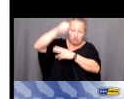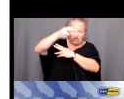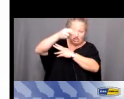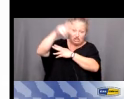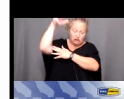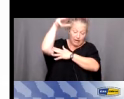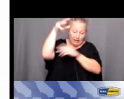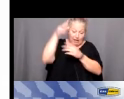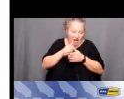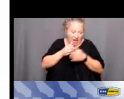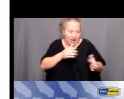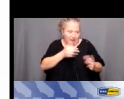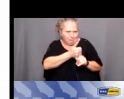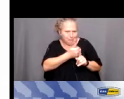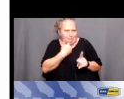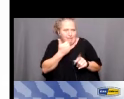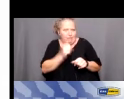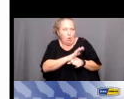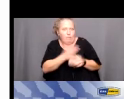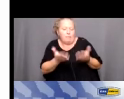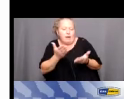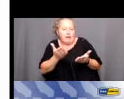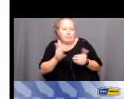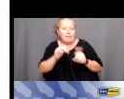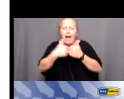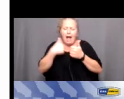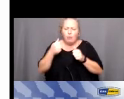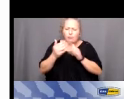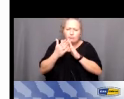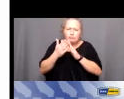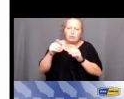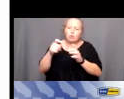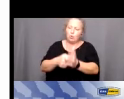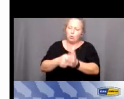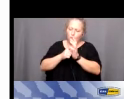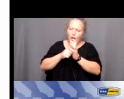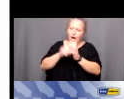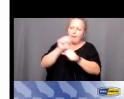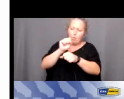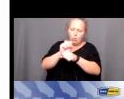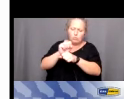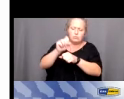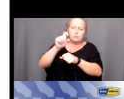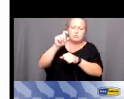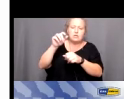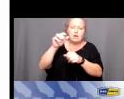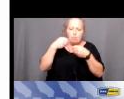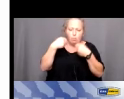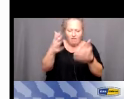To address this, we required employers provide enough shade to allow social distancing while in the shade.